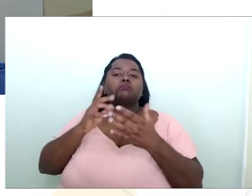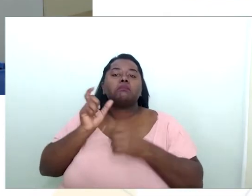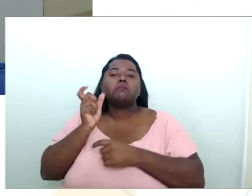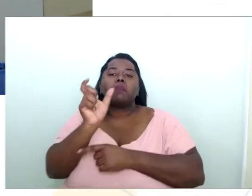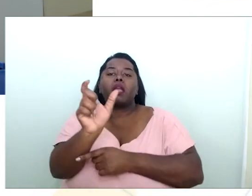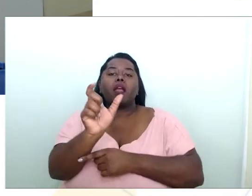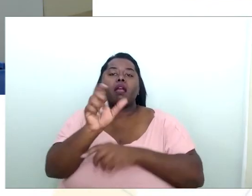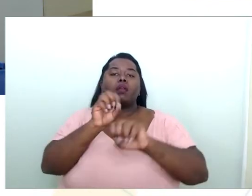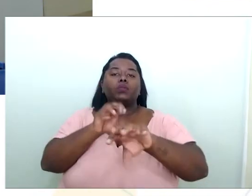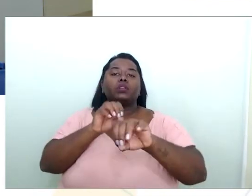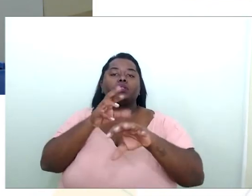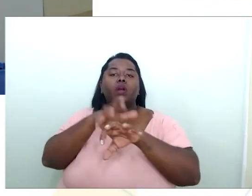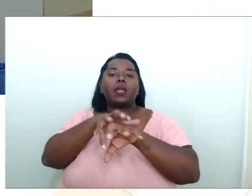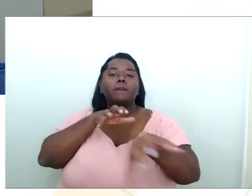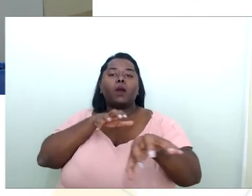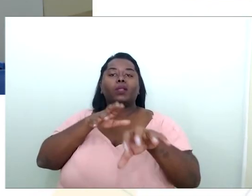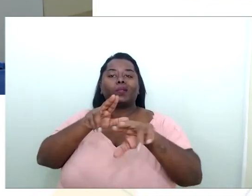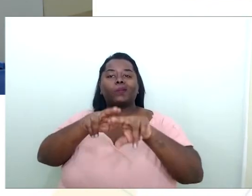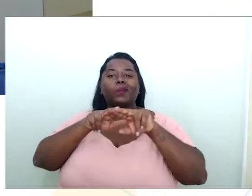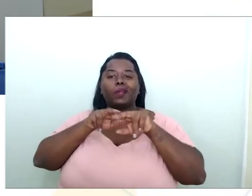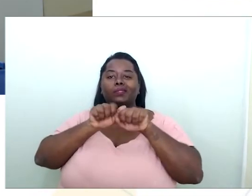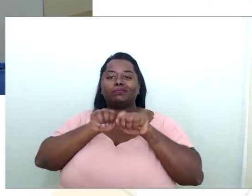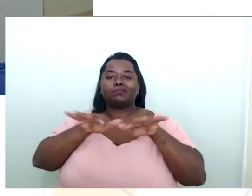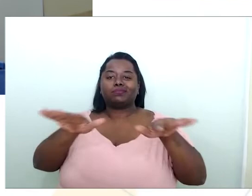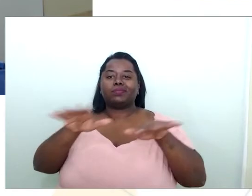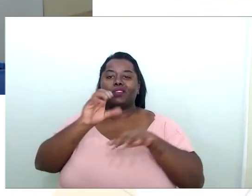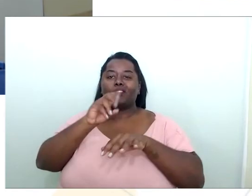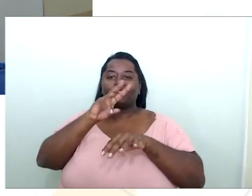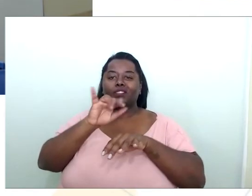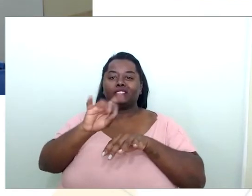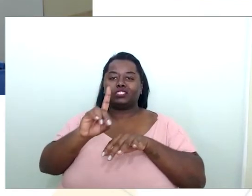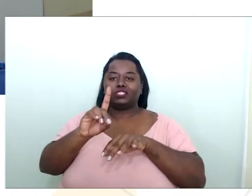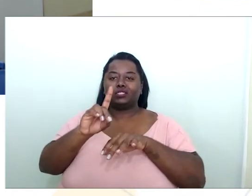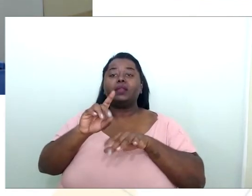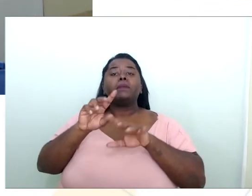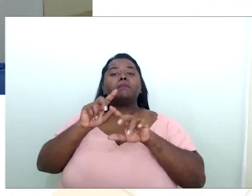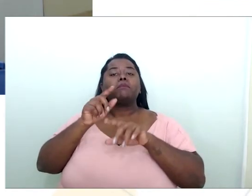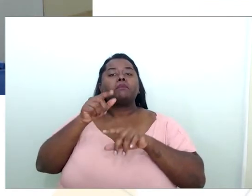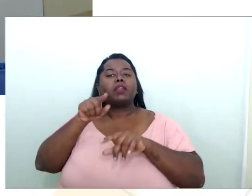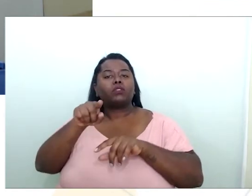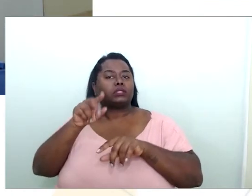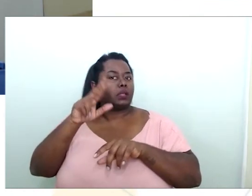covid crisis so you never question the first question you would have why was